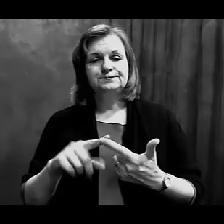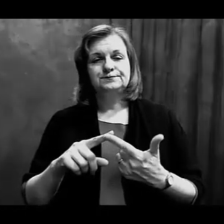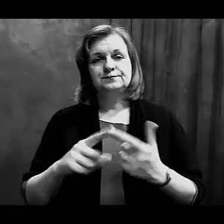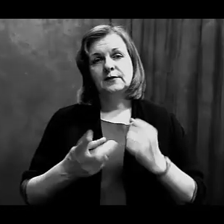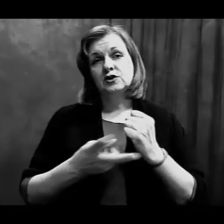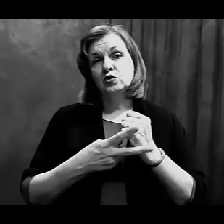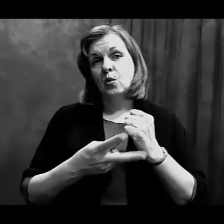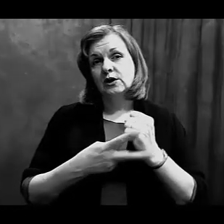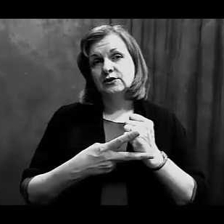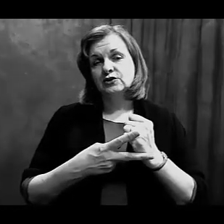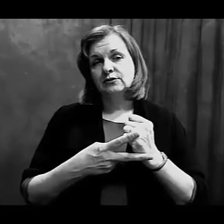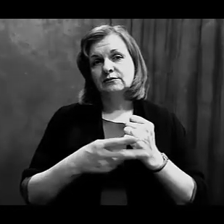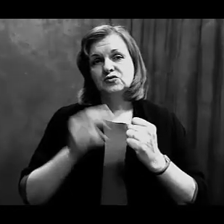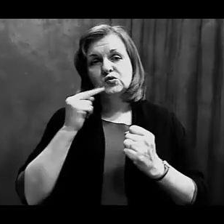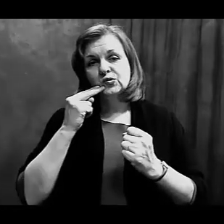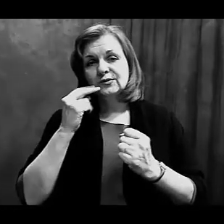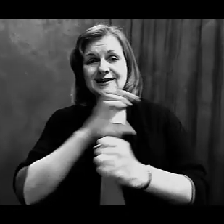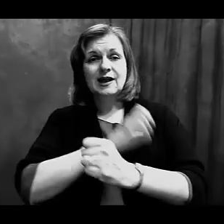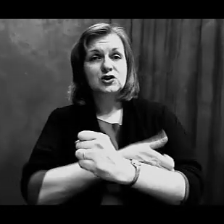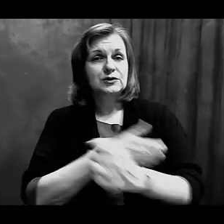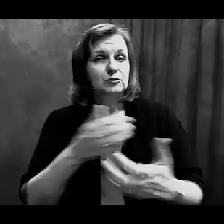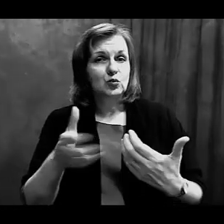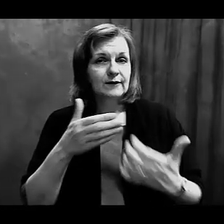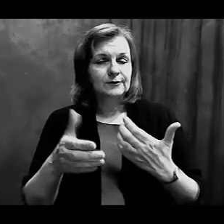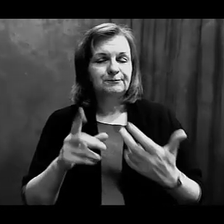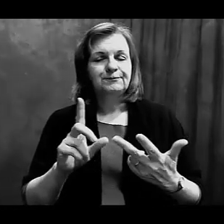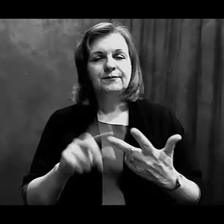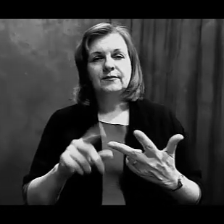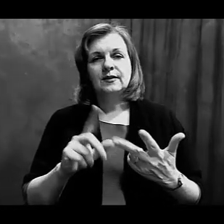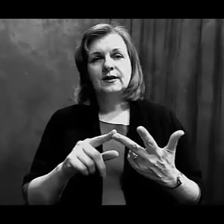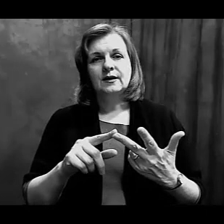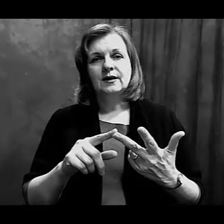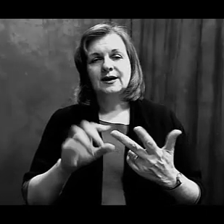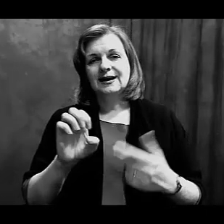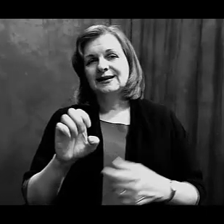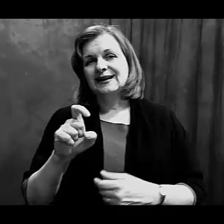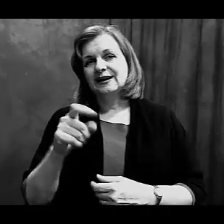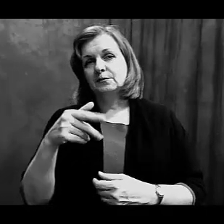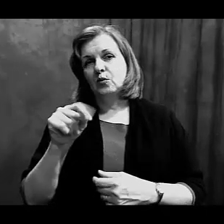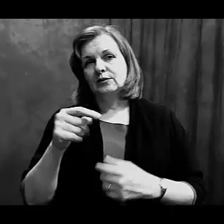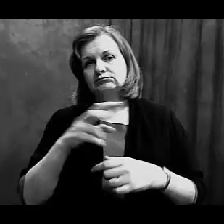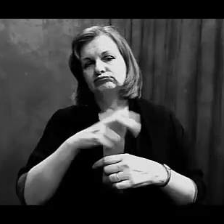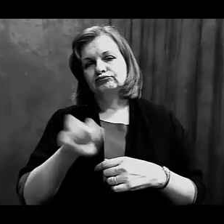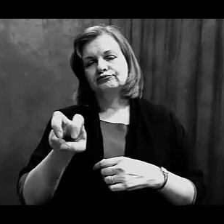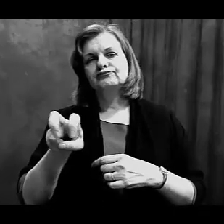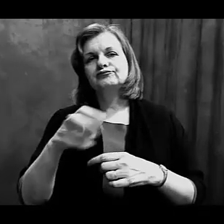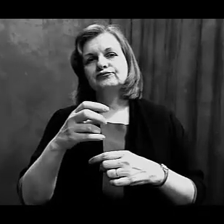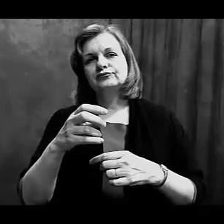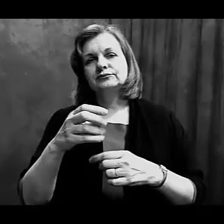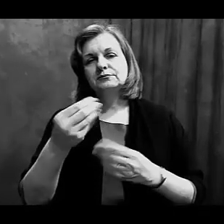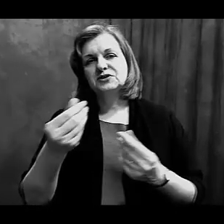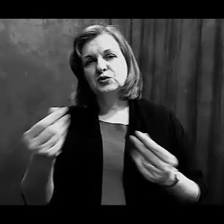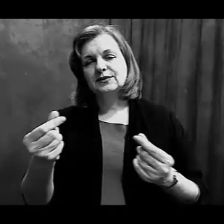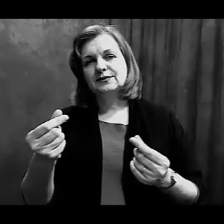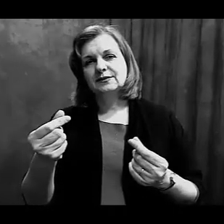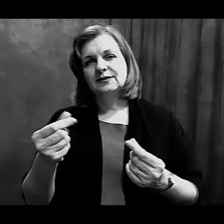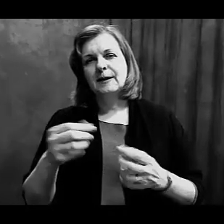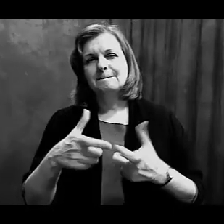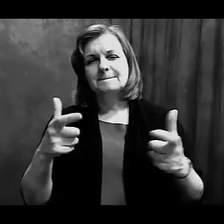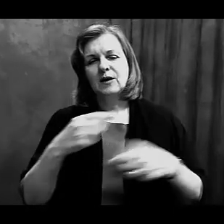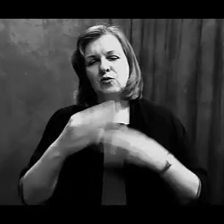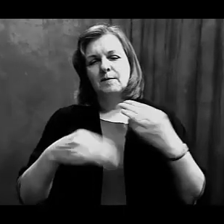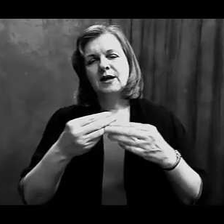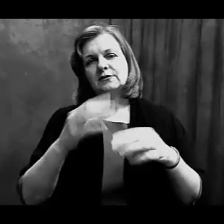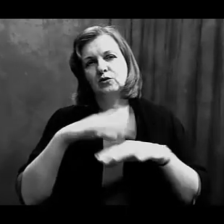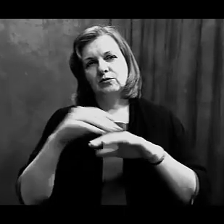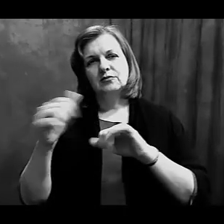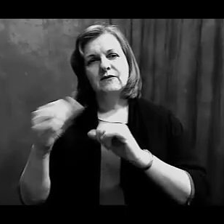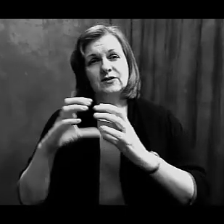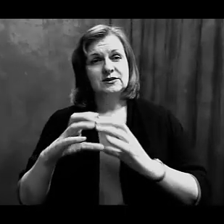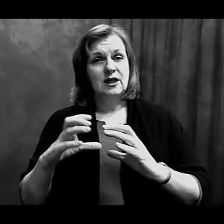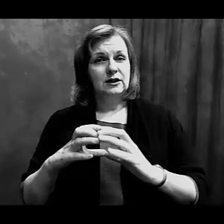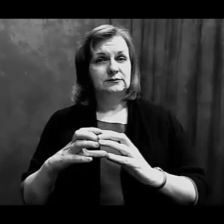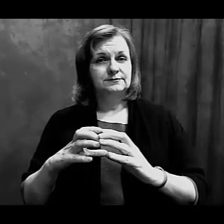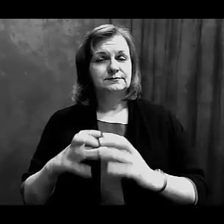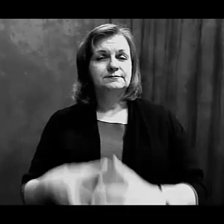nutrients and energy and export of materials particularly of macromolecules